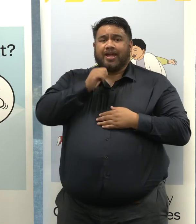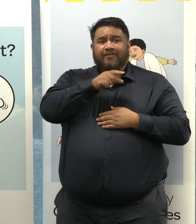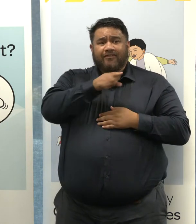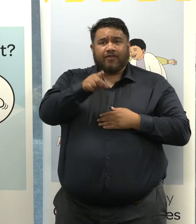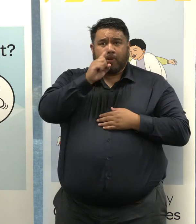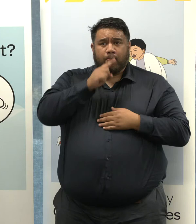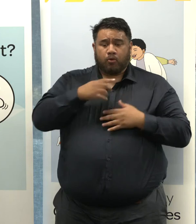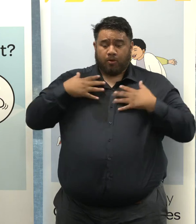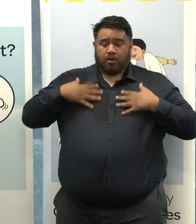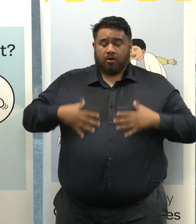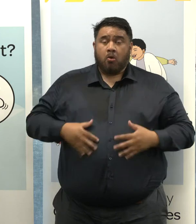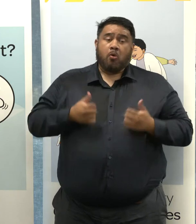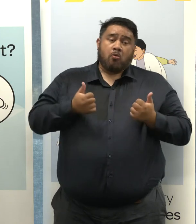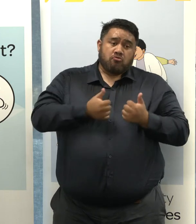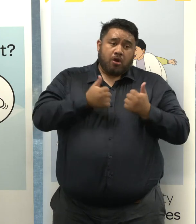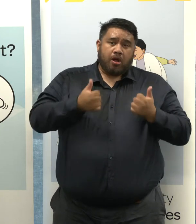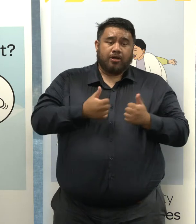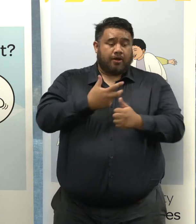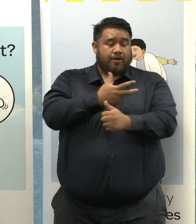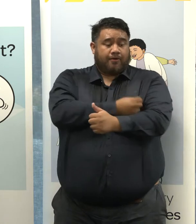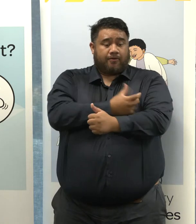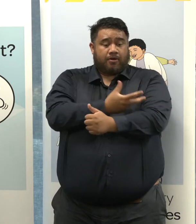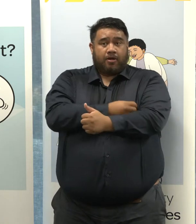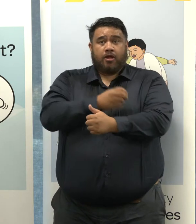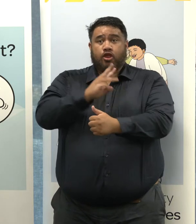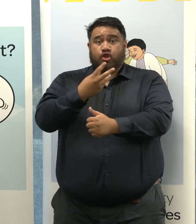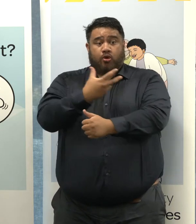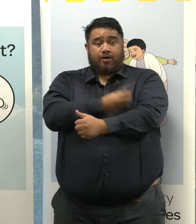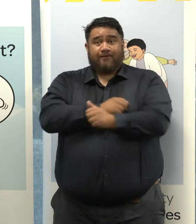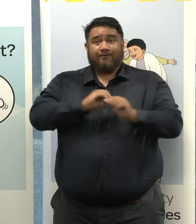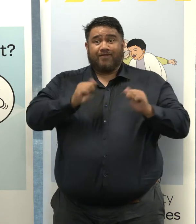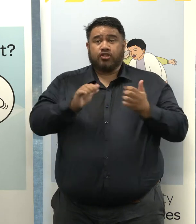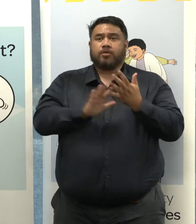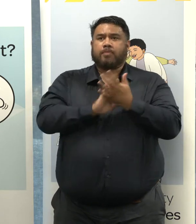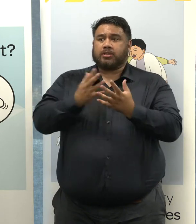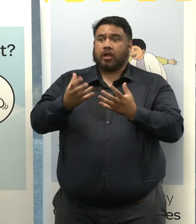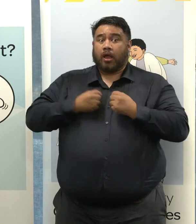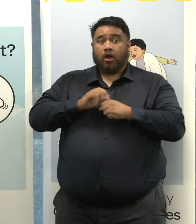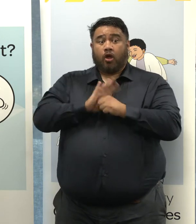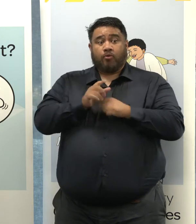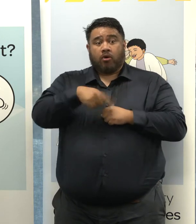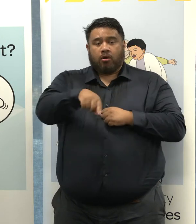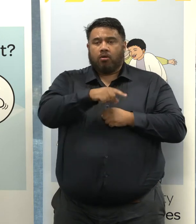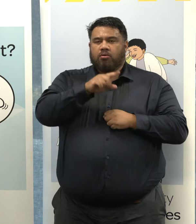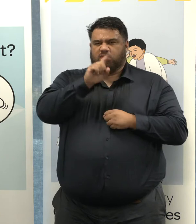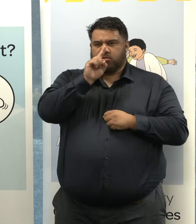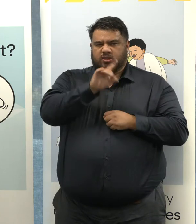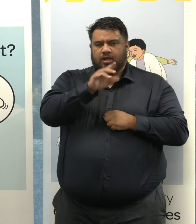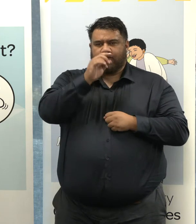We recognise that the people who are physically generally